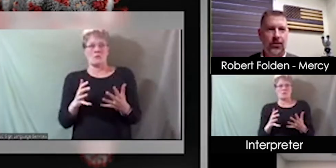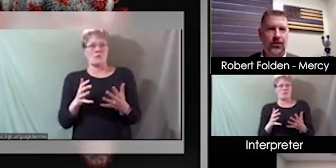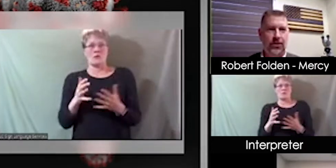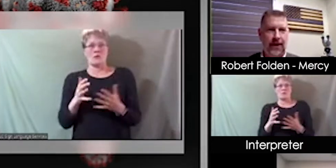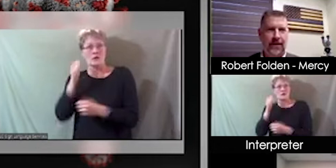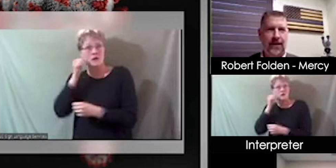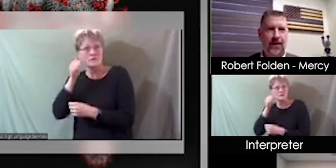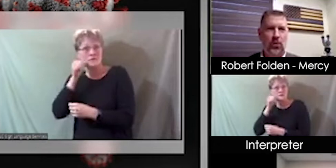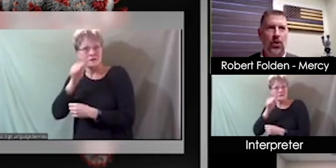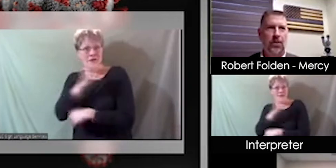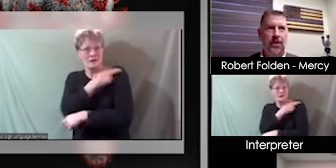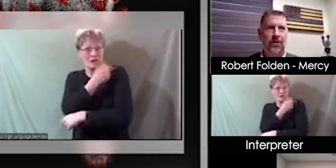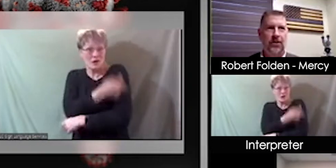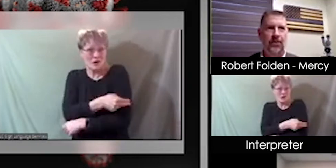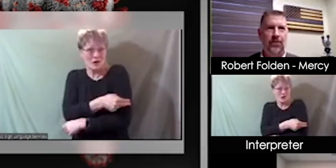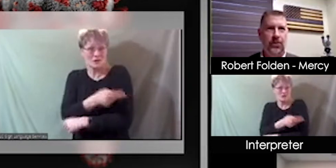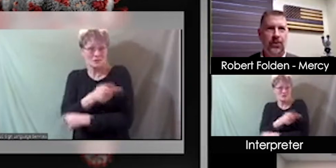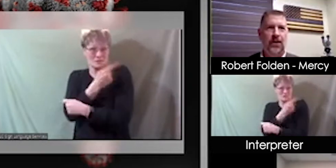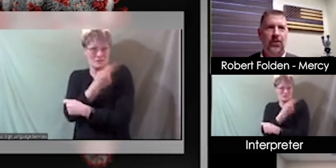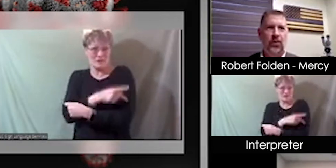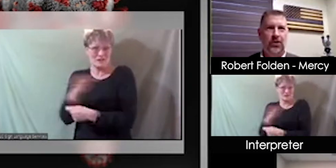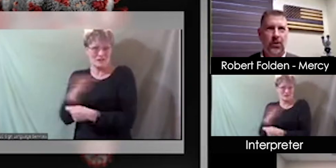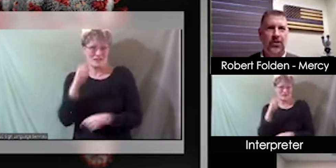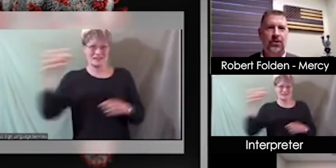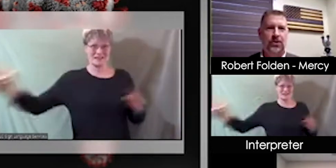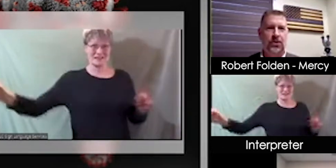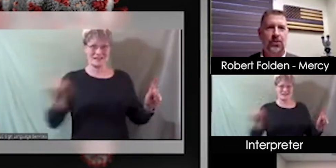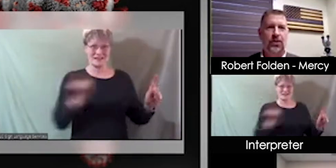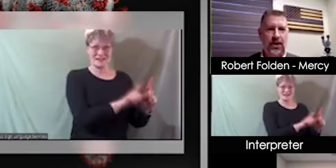here during that time we want to be able to devote resources to